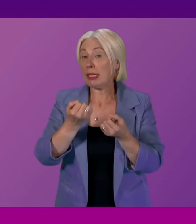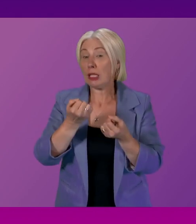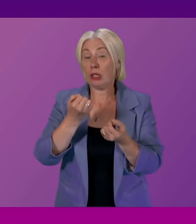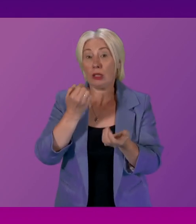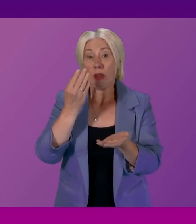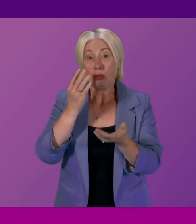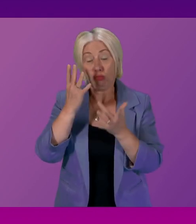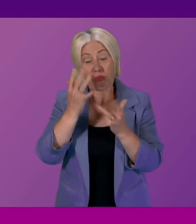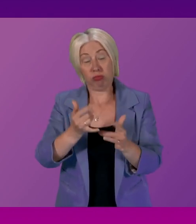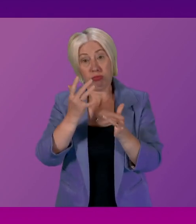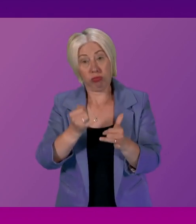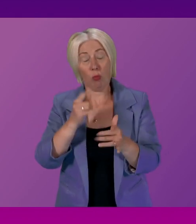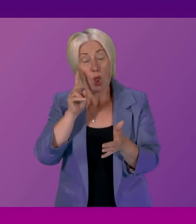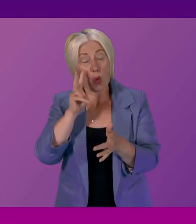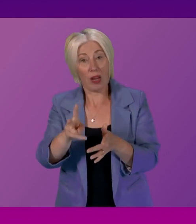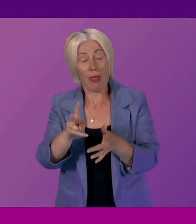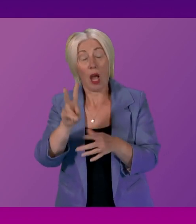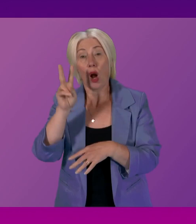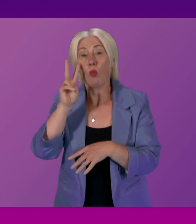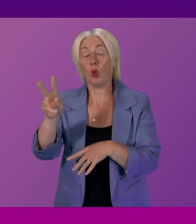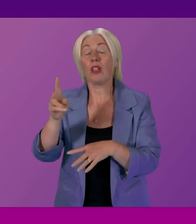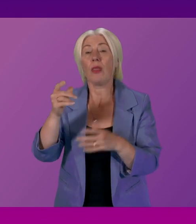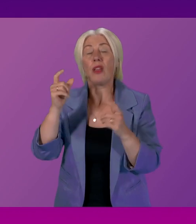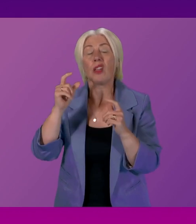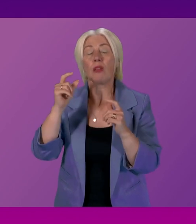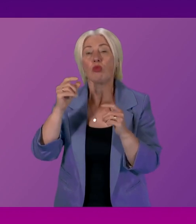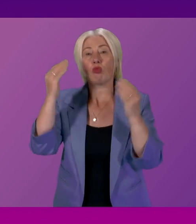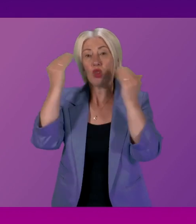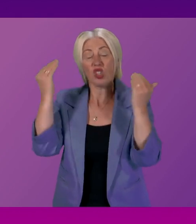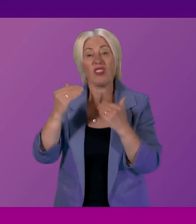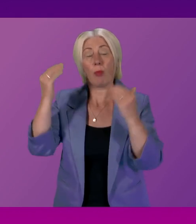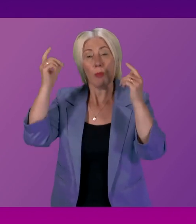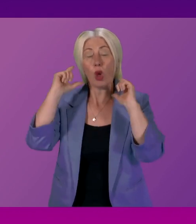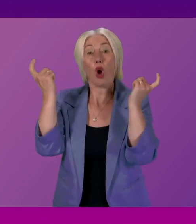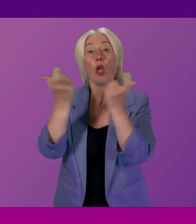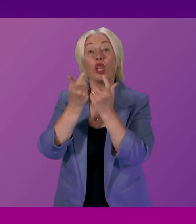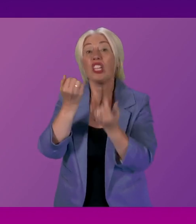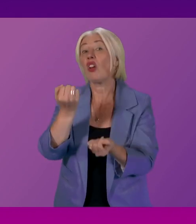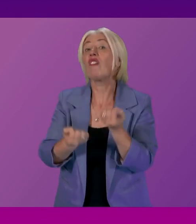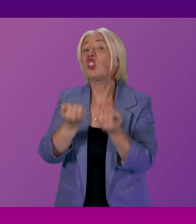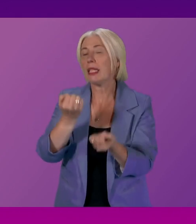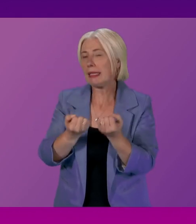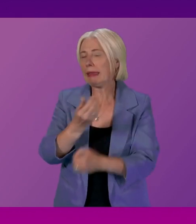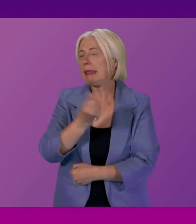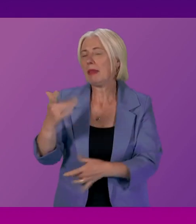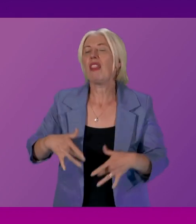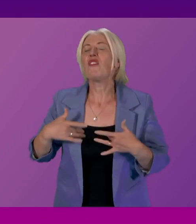The response by the senators of the College of Justice clearly shows that they have split views on the proposal.